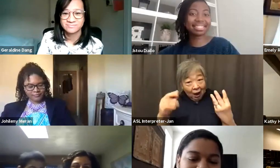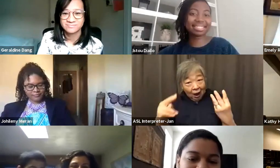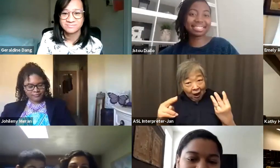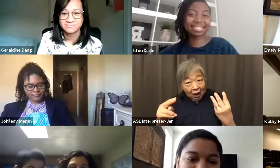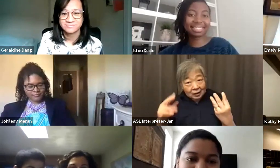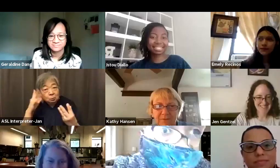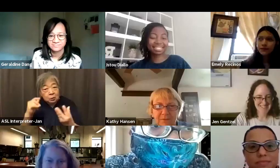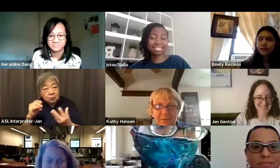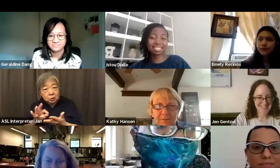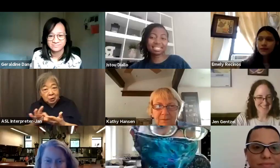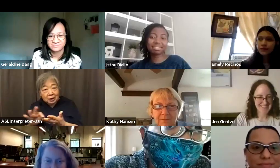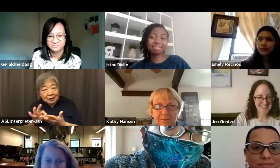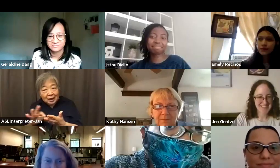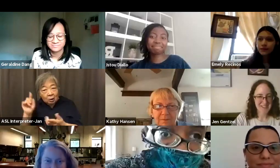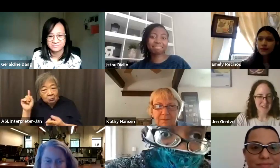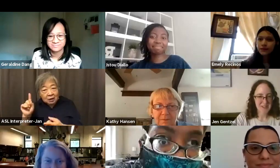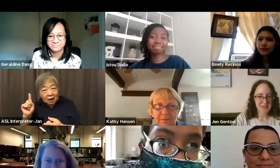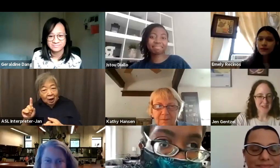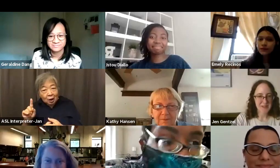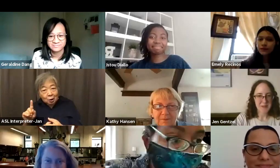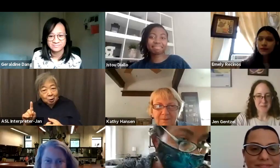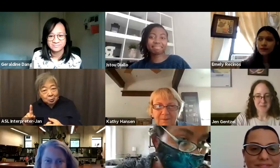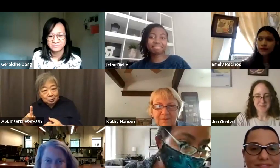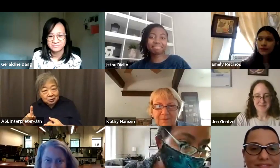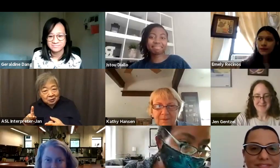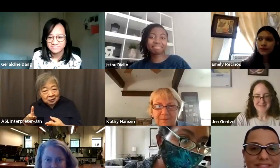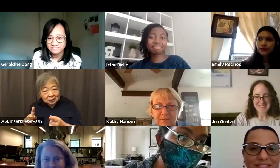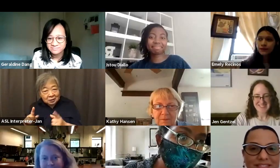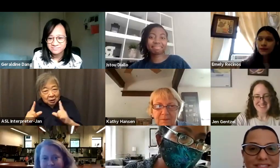And get a quick pic.